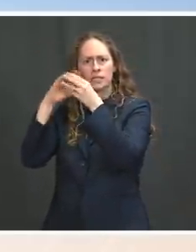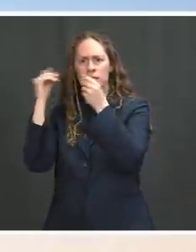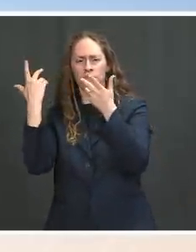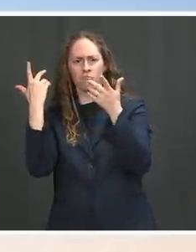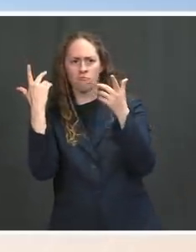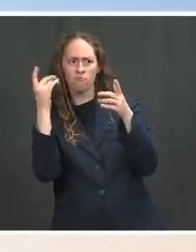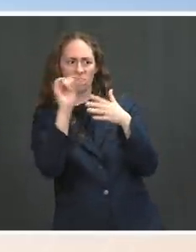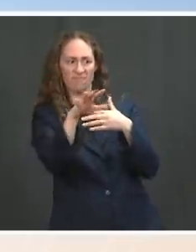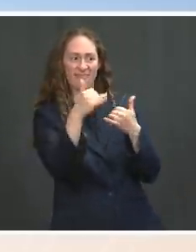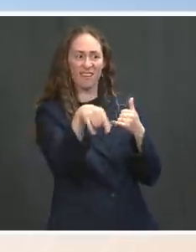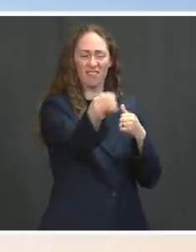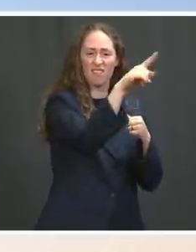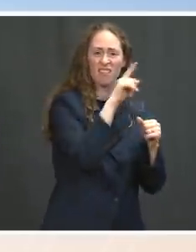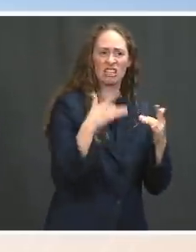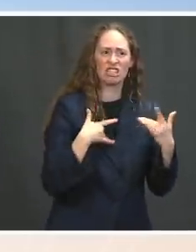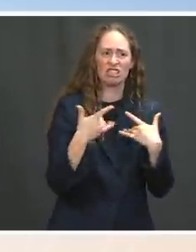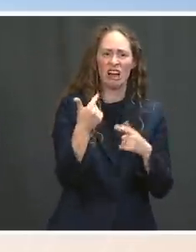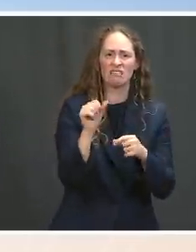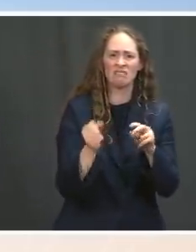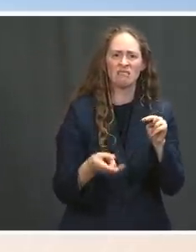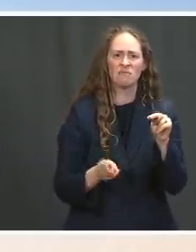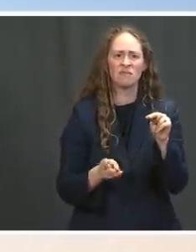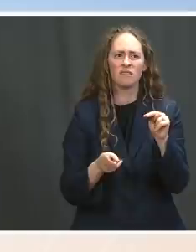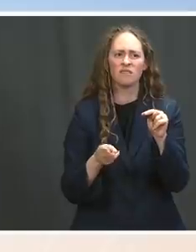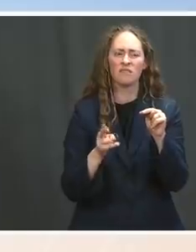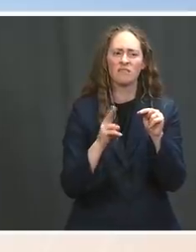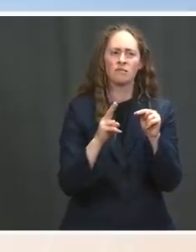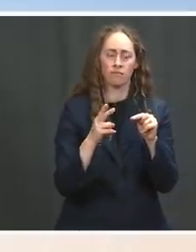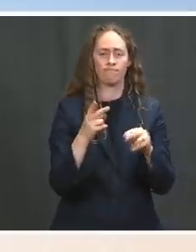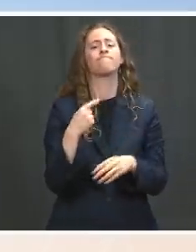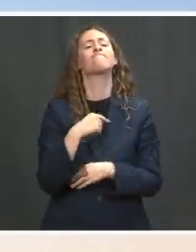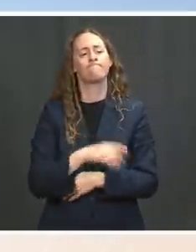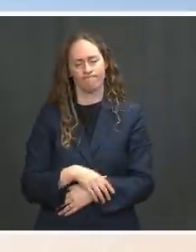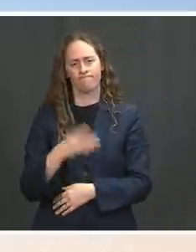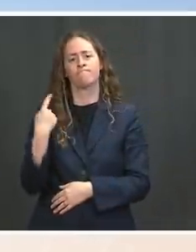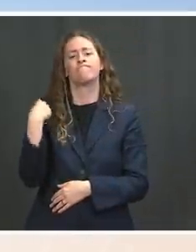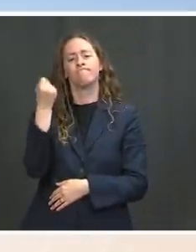and I am doing everything I can, using every lever of government,